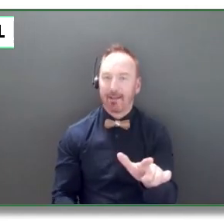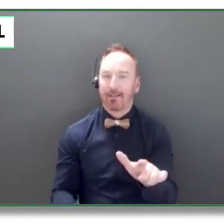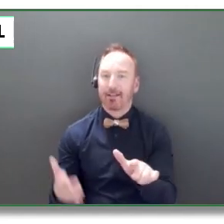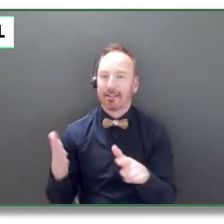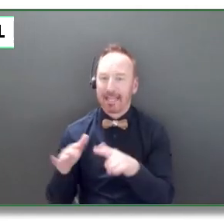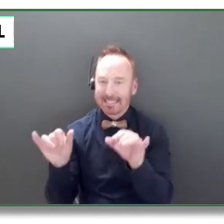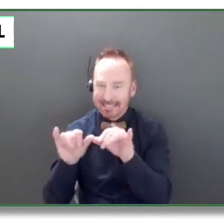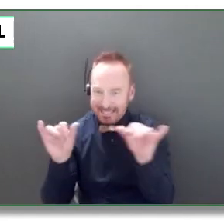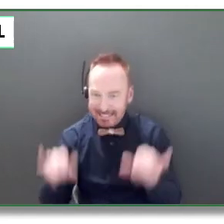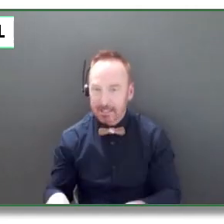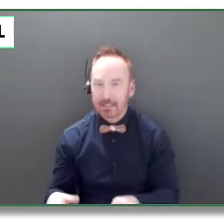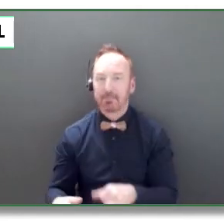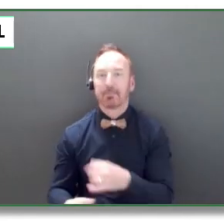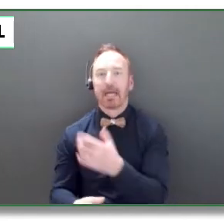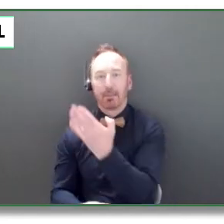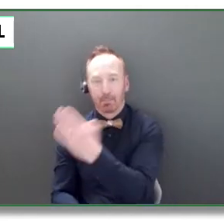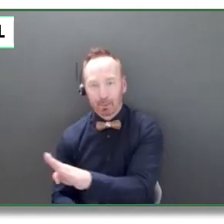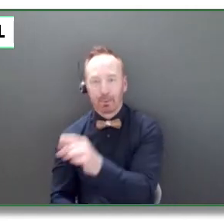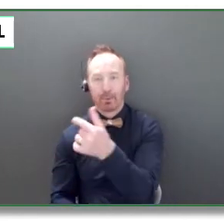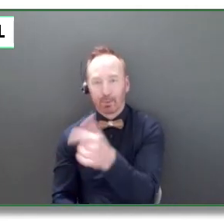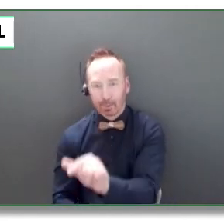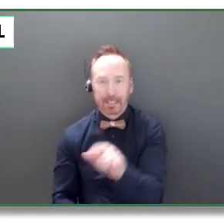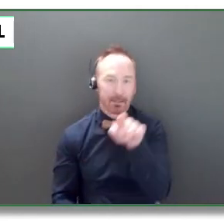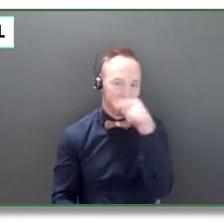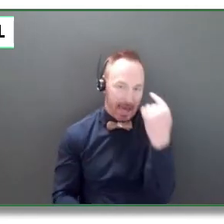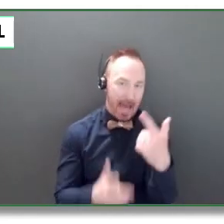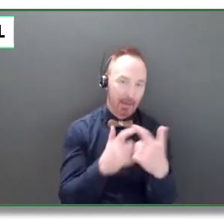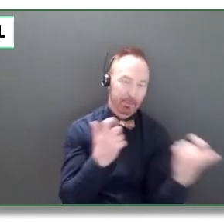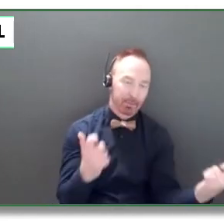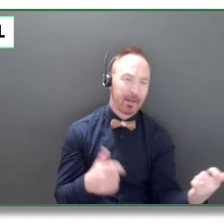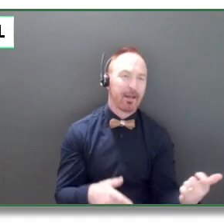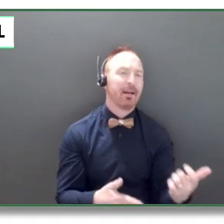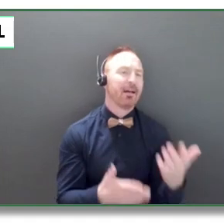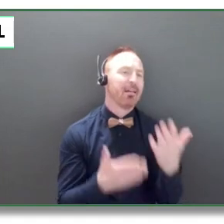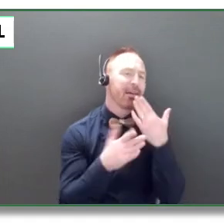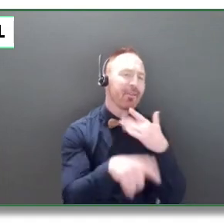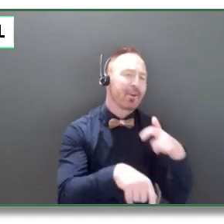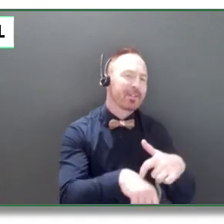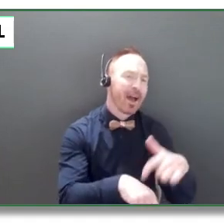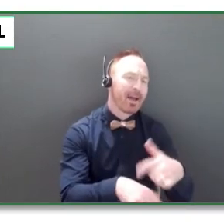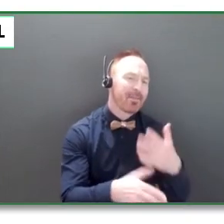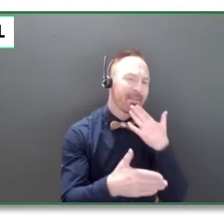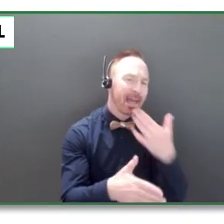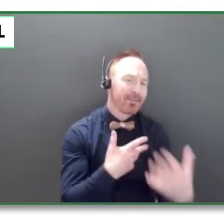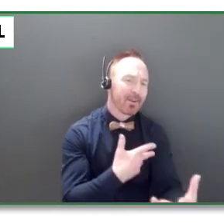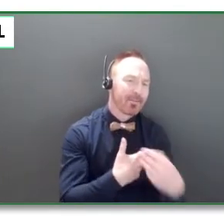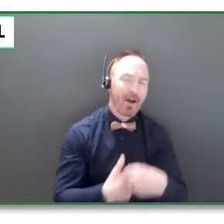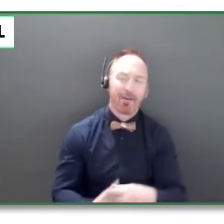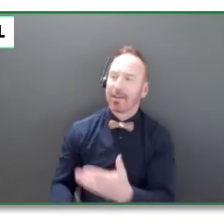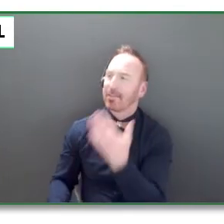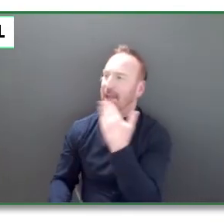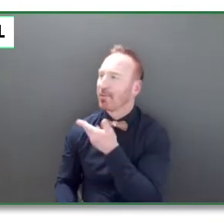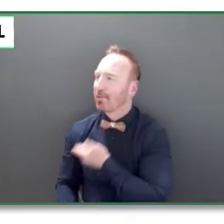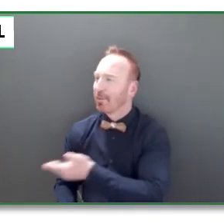your time today. Really appreciated having you here. Thank you very much for having me.